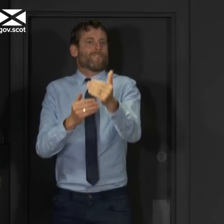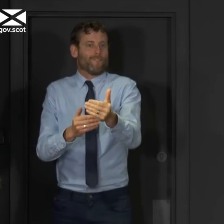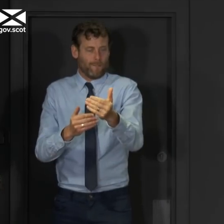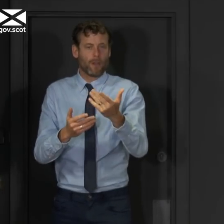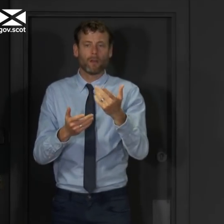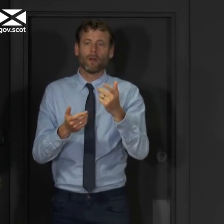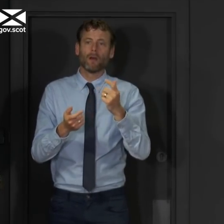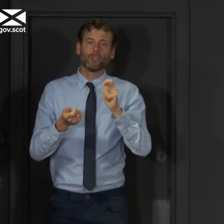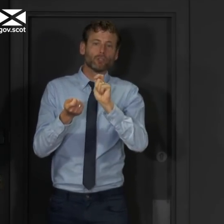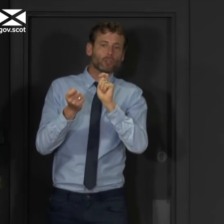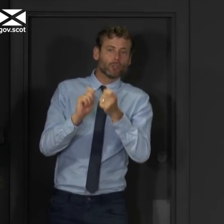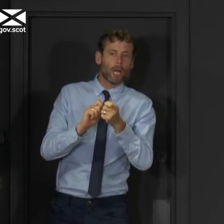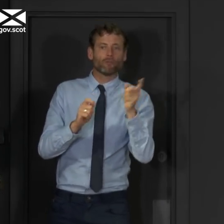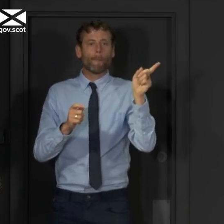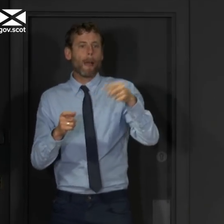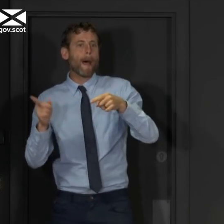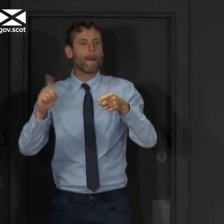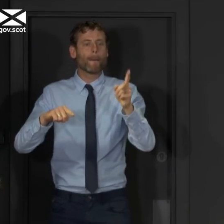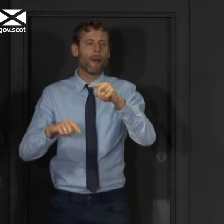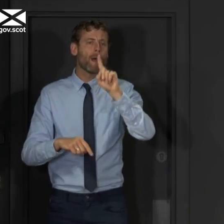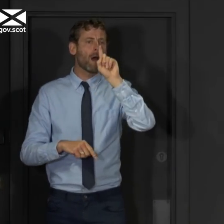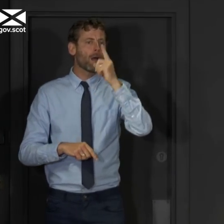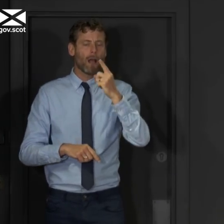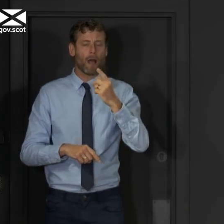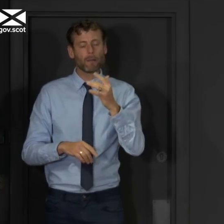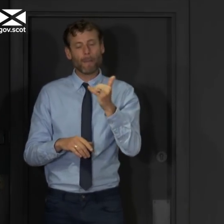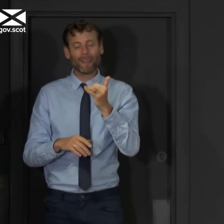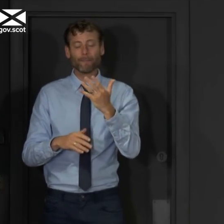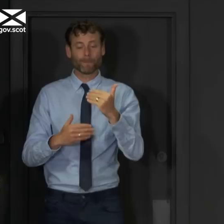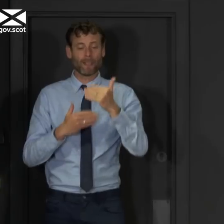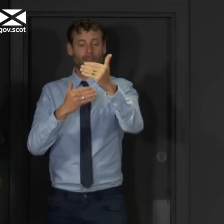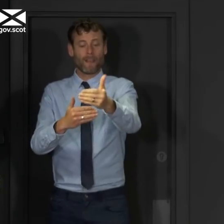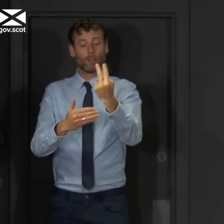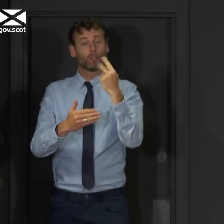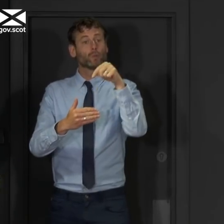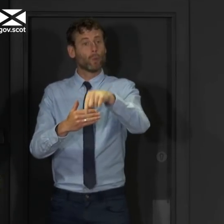We may not be able to do everything in phase 2, but I hope that we can do certainly, at